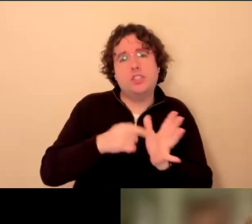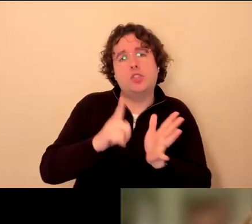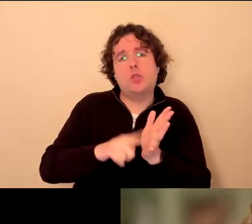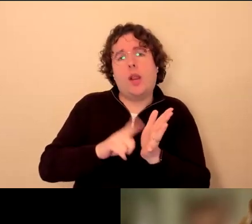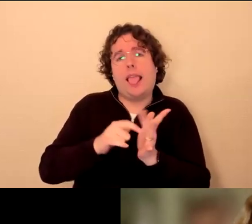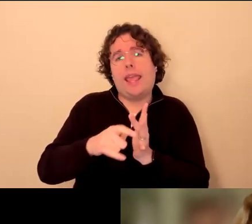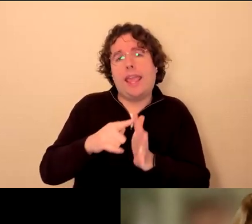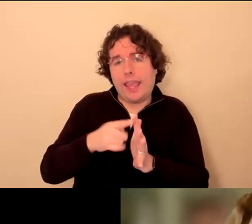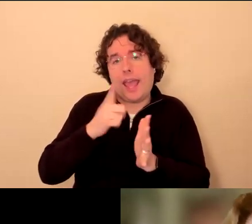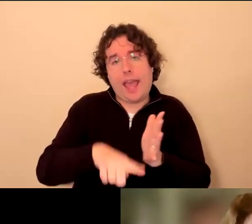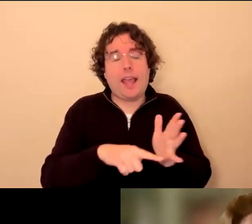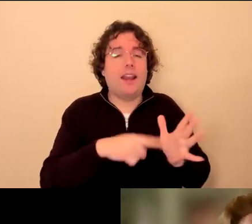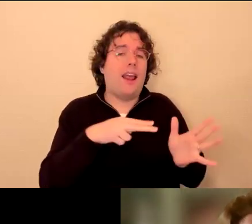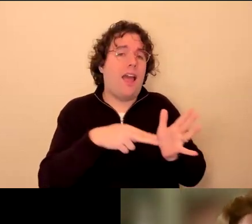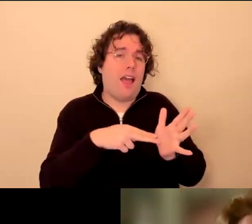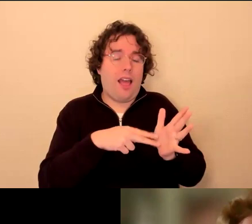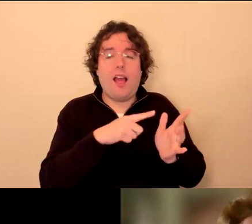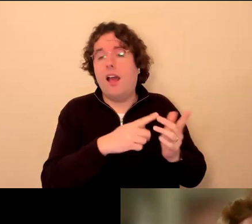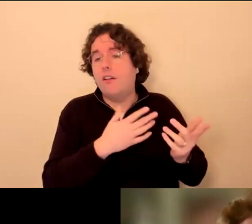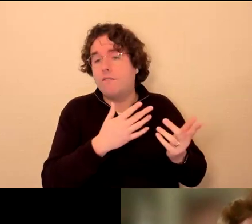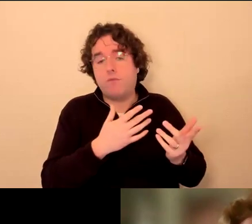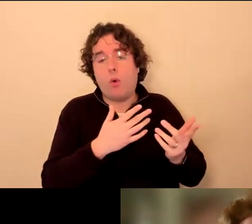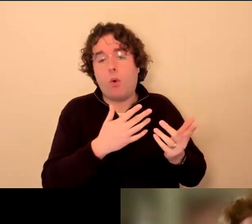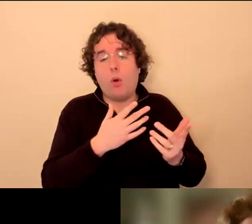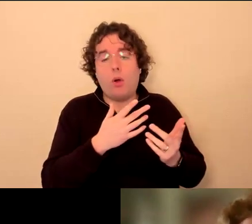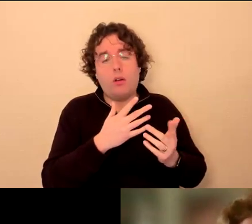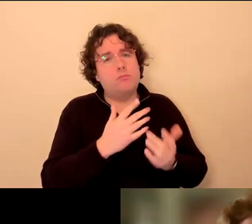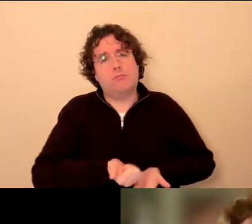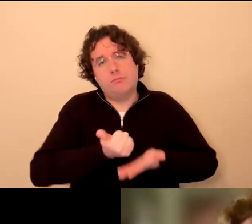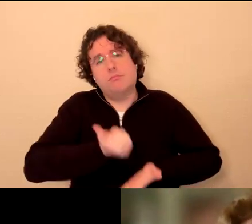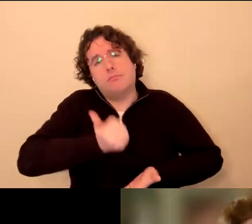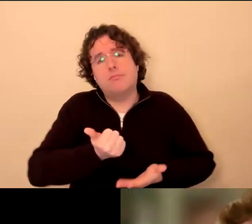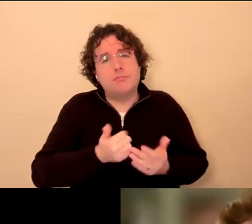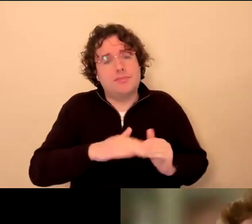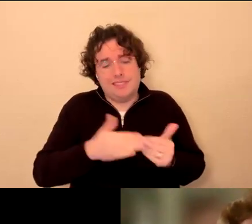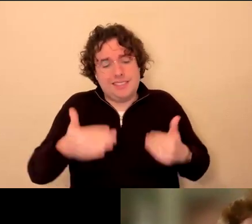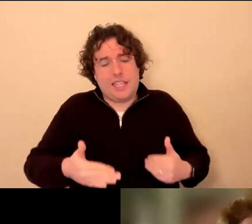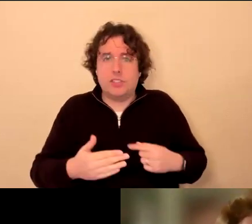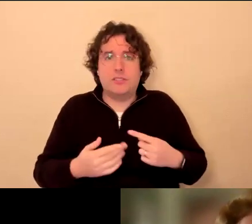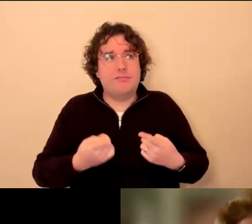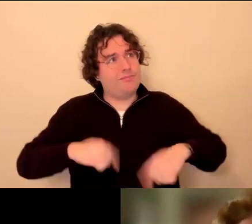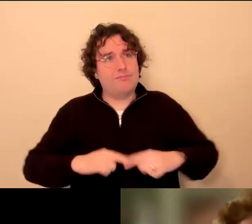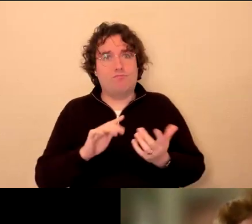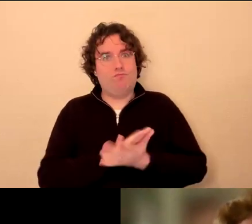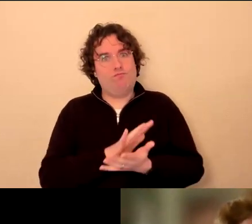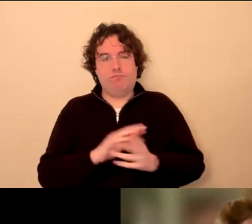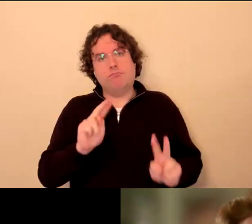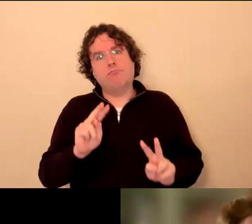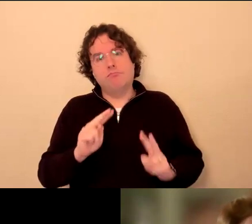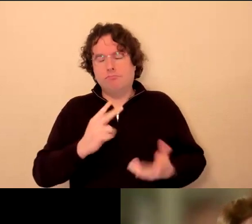Anna, for a really brilliant session. I think all of us here have enjoyed it a lot and, and gained so much from it.